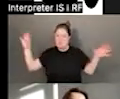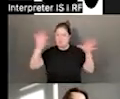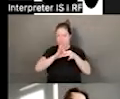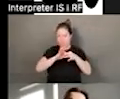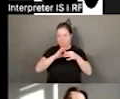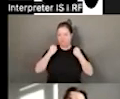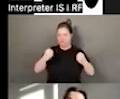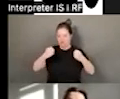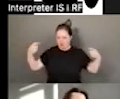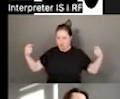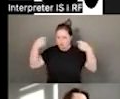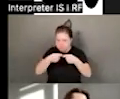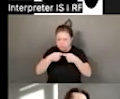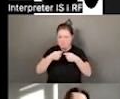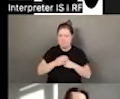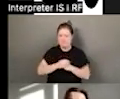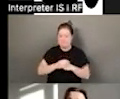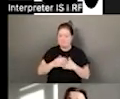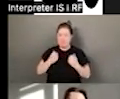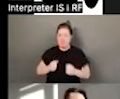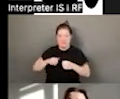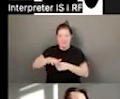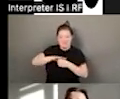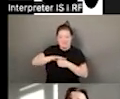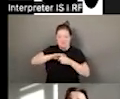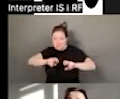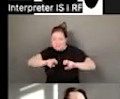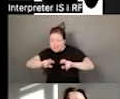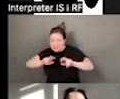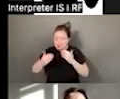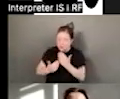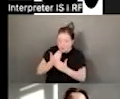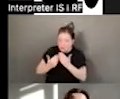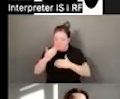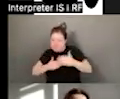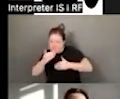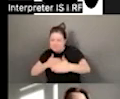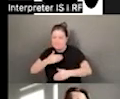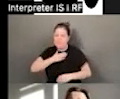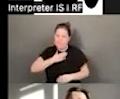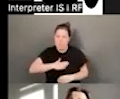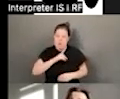and innovation projects, we work very user centric and do user testing and so on. So we need to have a good relation also